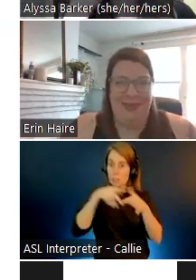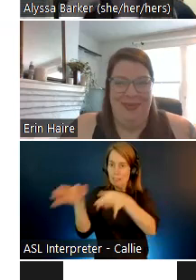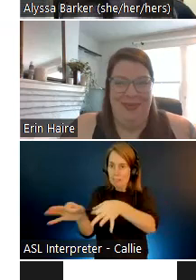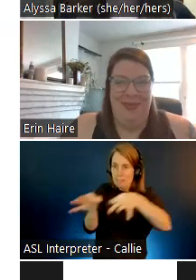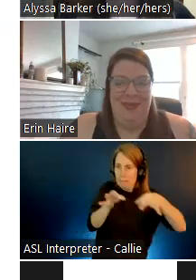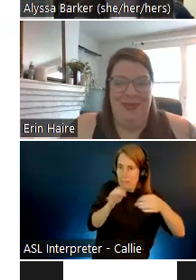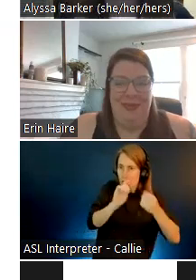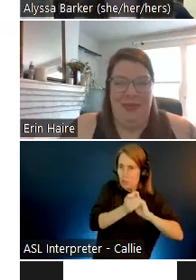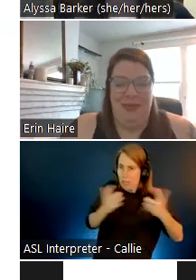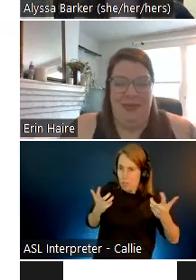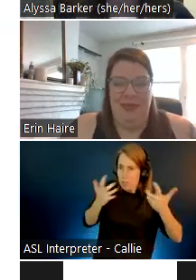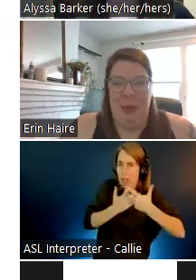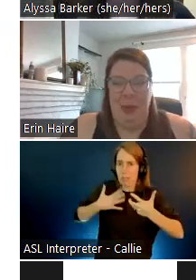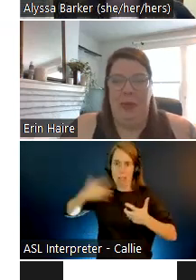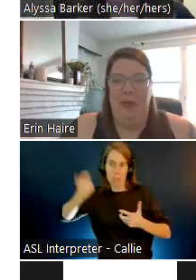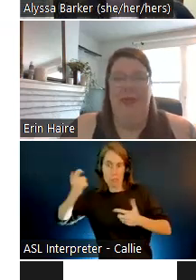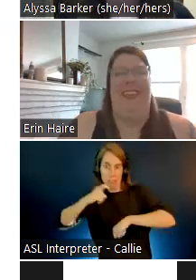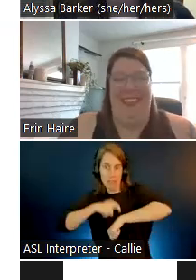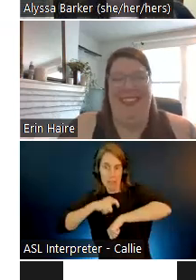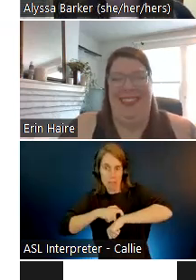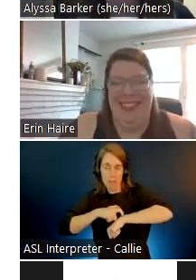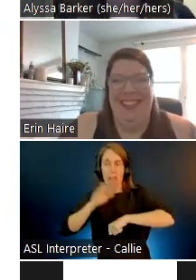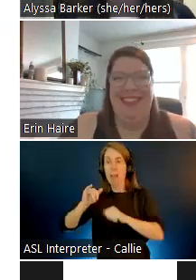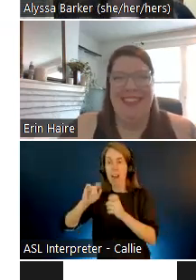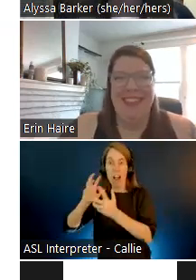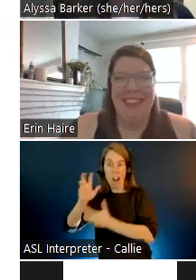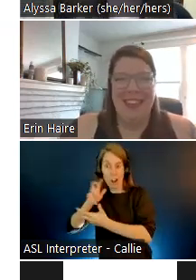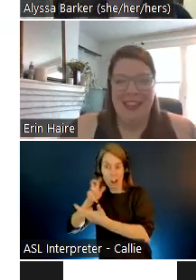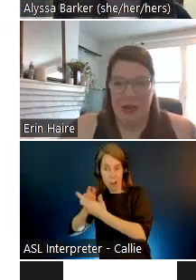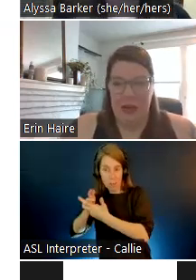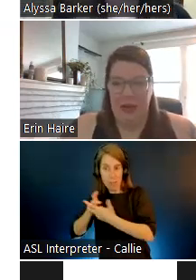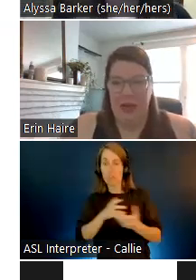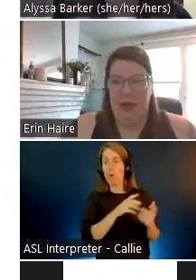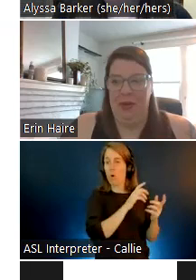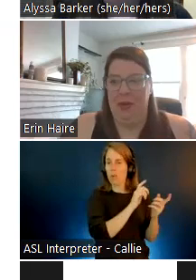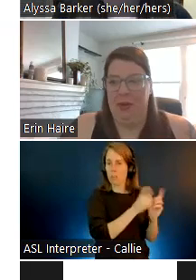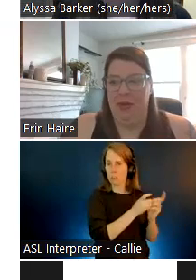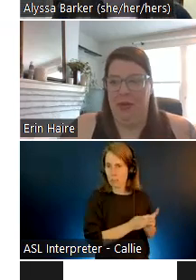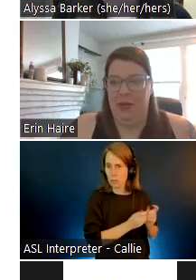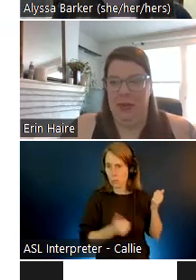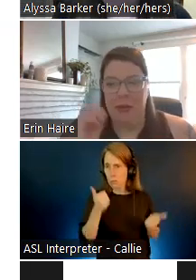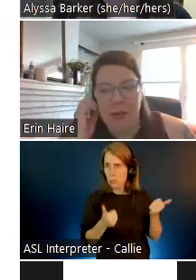Alyssa: they were quick on this one Pete: yeah they're coming in fast you guys are getting the